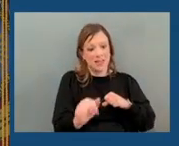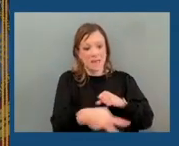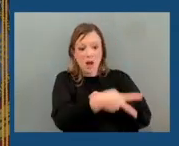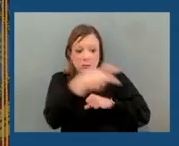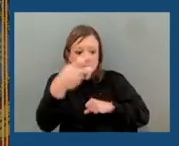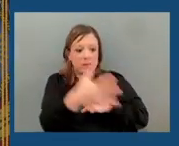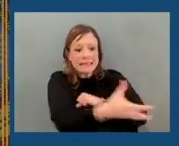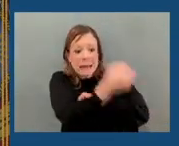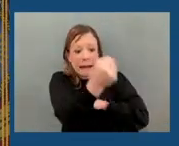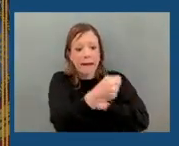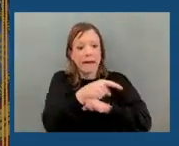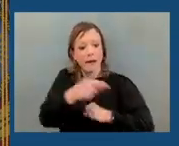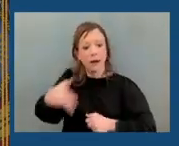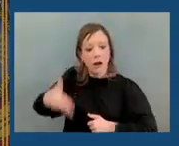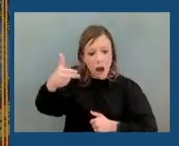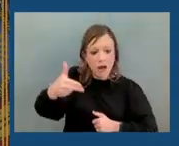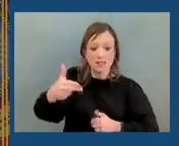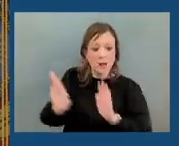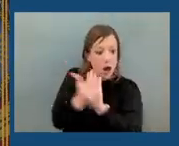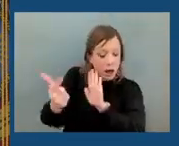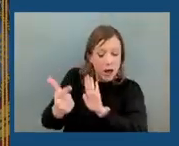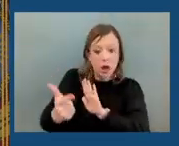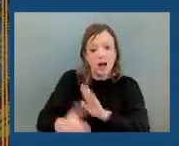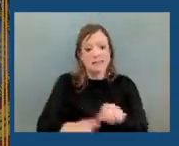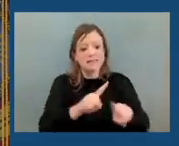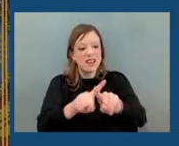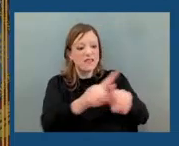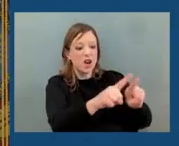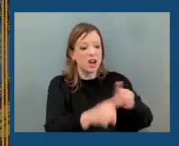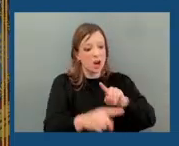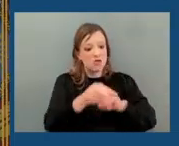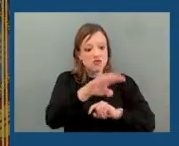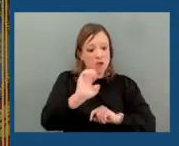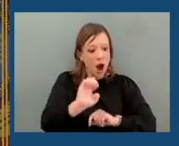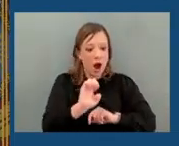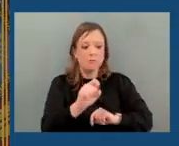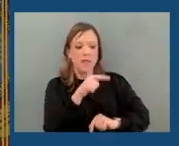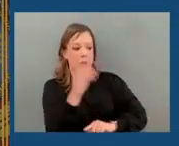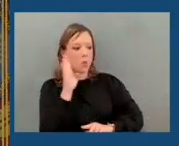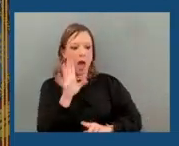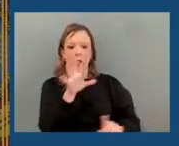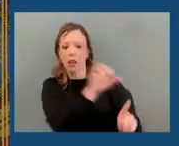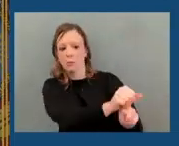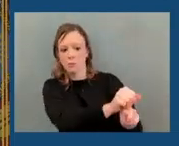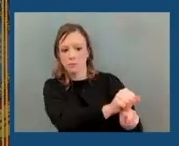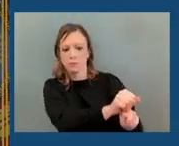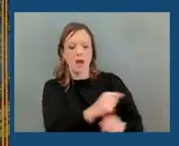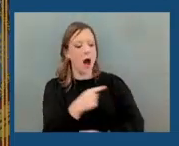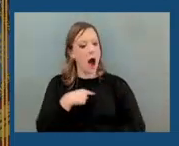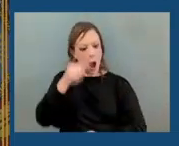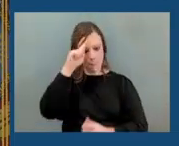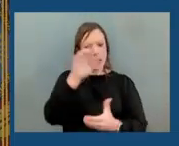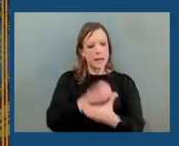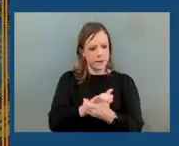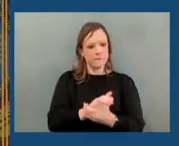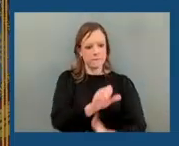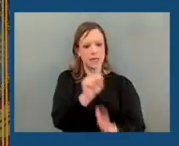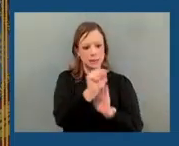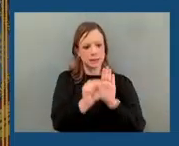And that's thanks to the governor's leadership. You should all know I truly believe in the state police, but we have much work to do